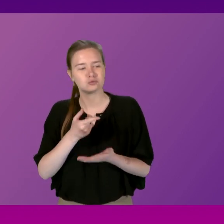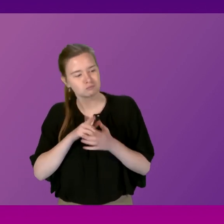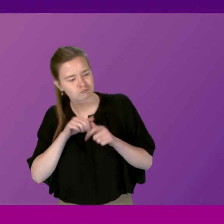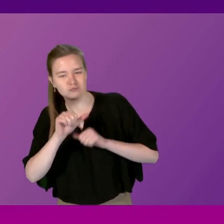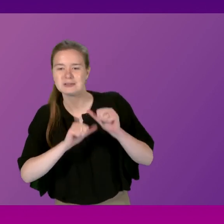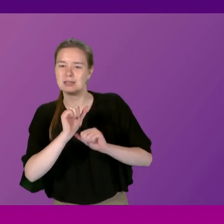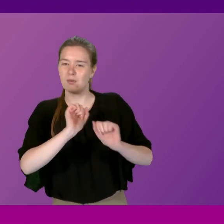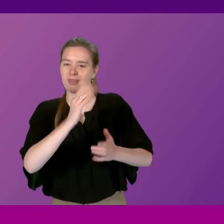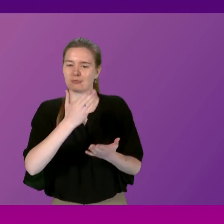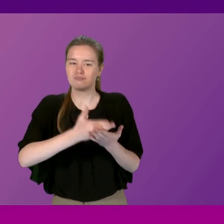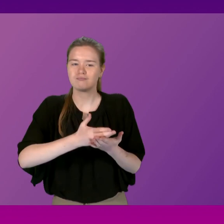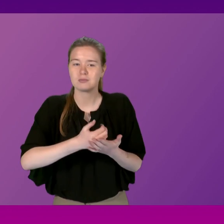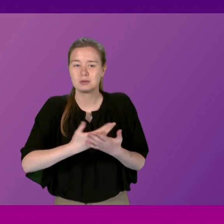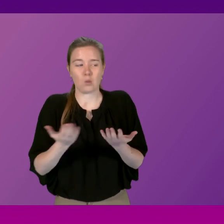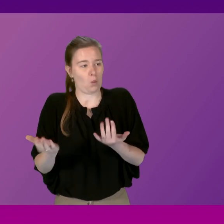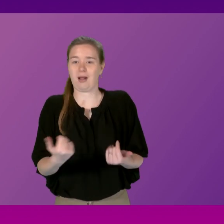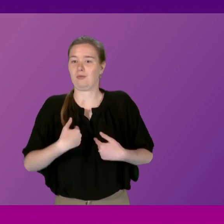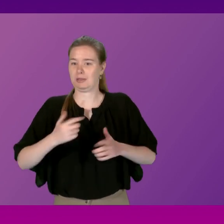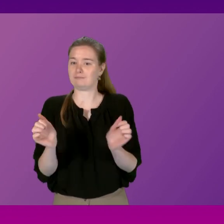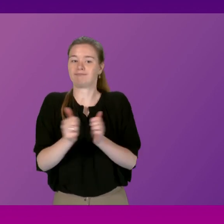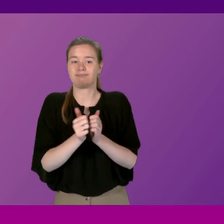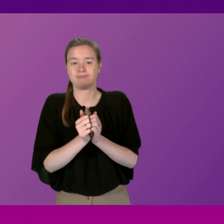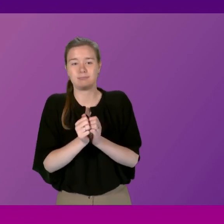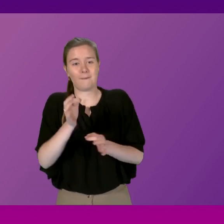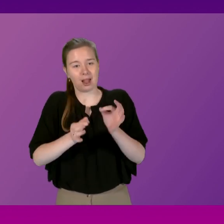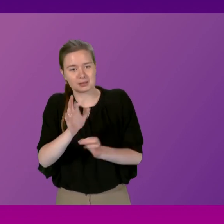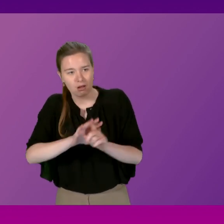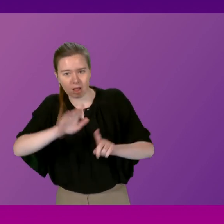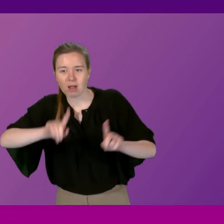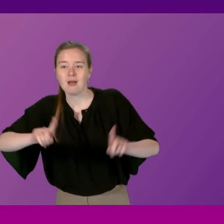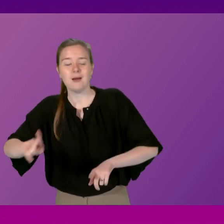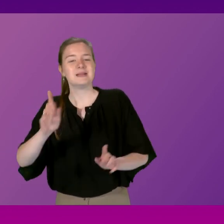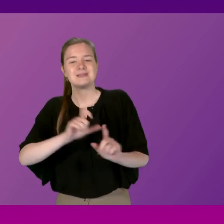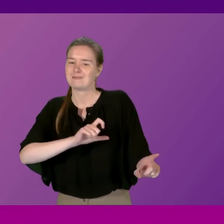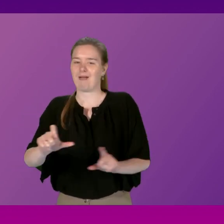was widely welcomed across the political spectrum, but there are still serious and legitimate